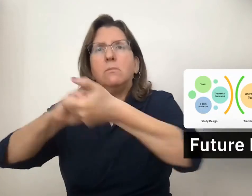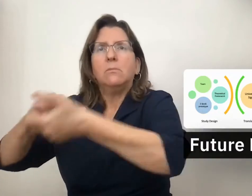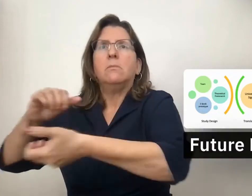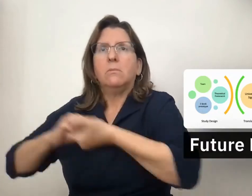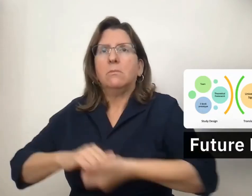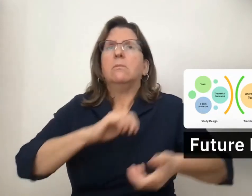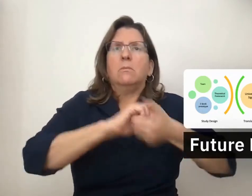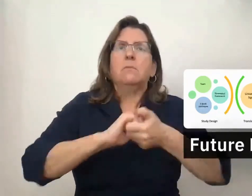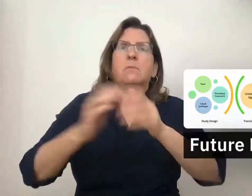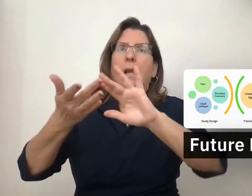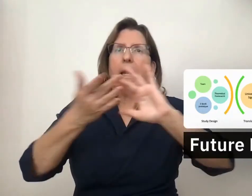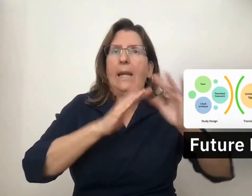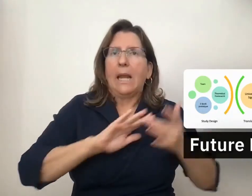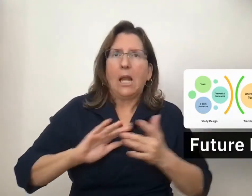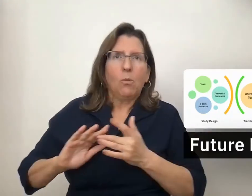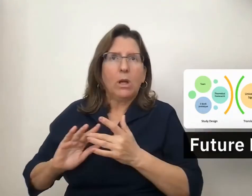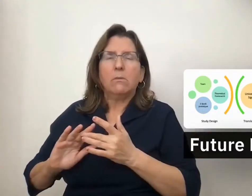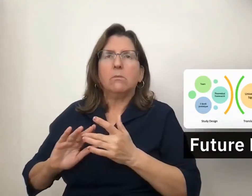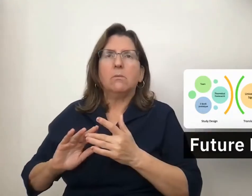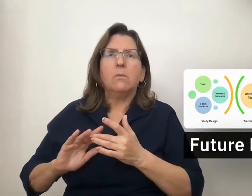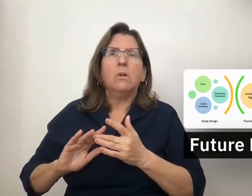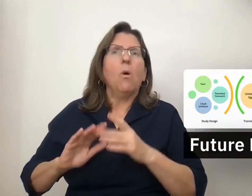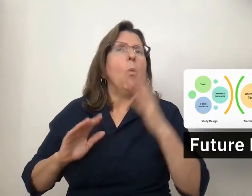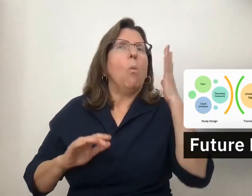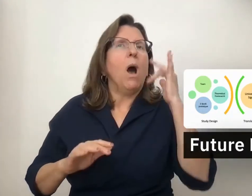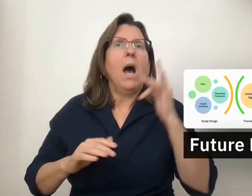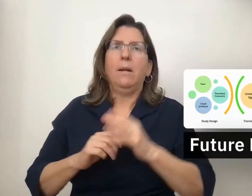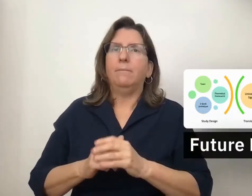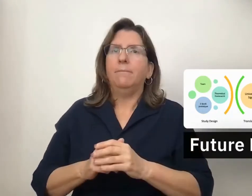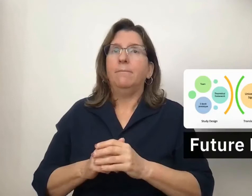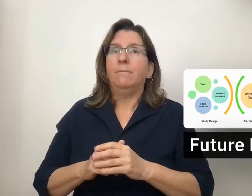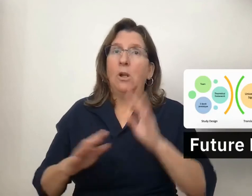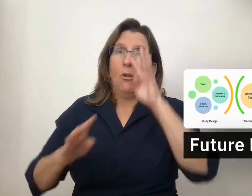toward a network of partnerships with other countries.